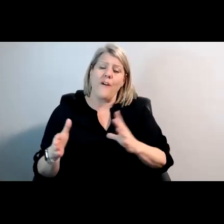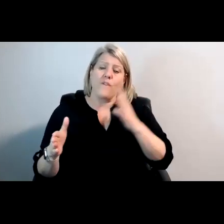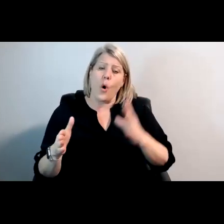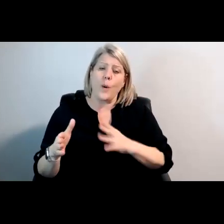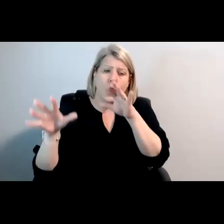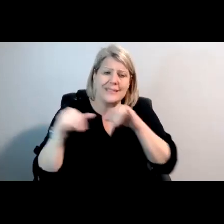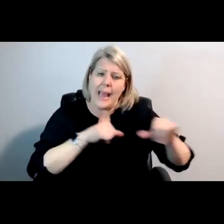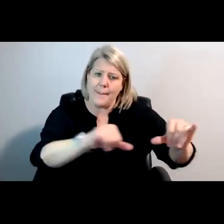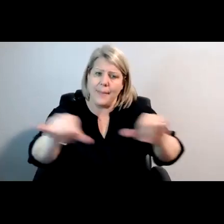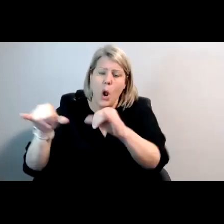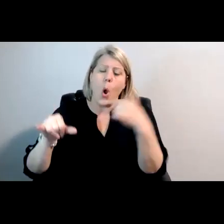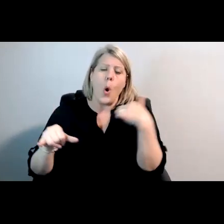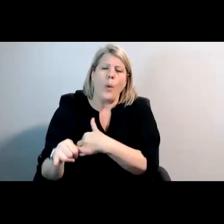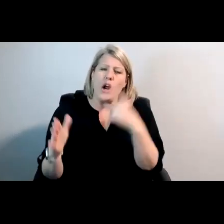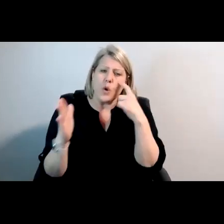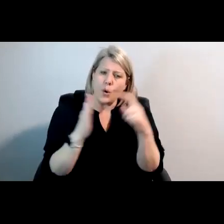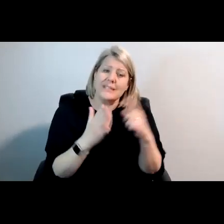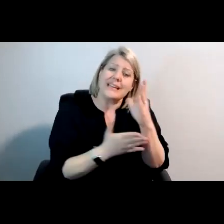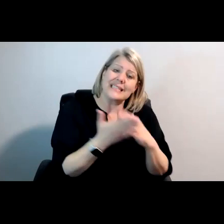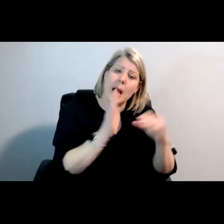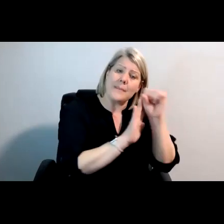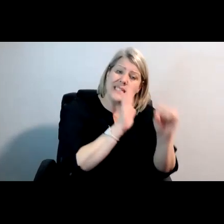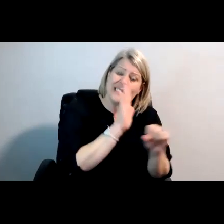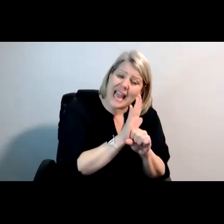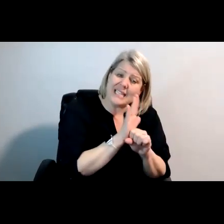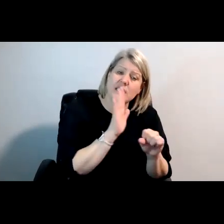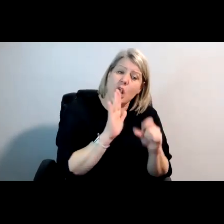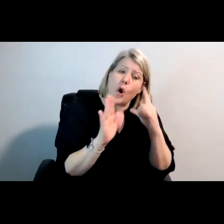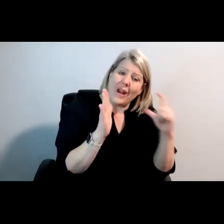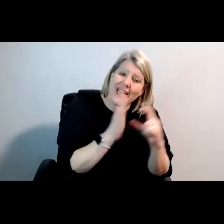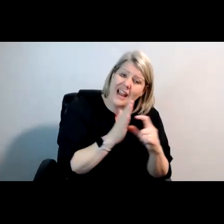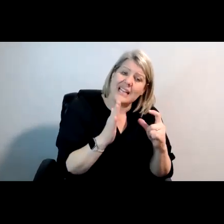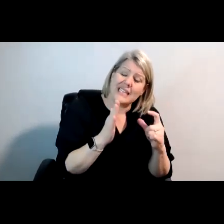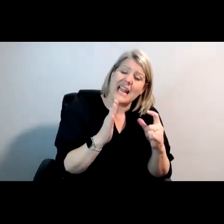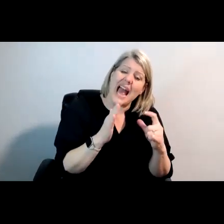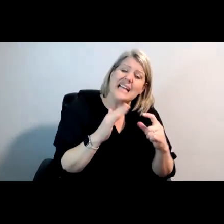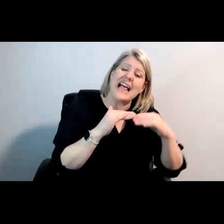We are seeing some states recognize supported decision-making as a less restrictive alternative